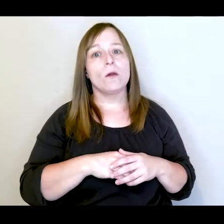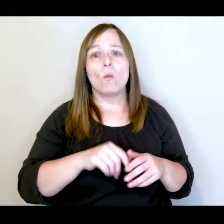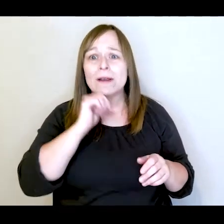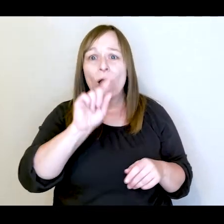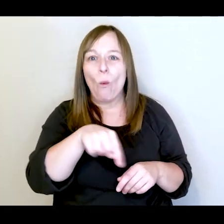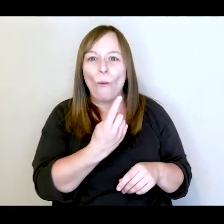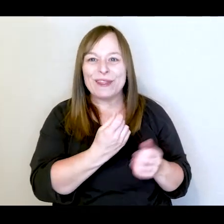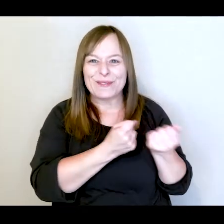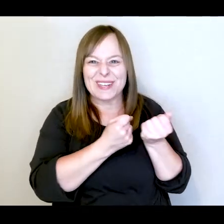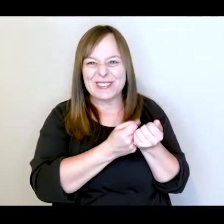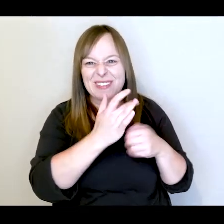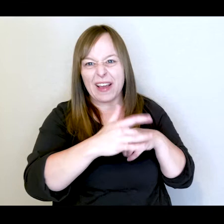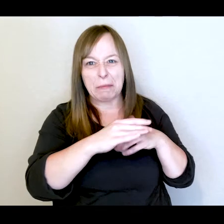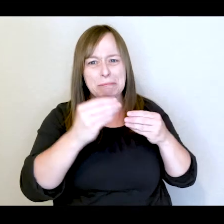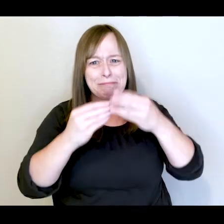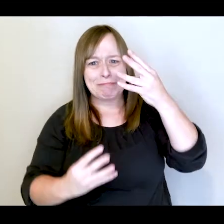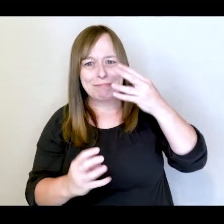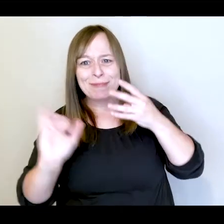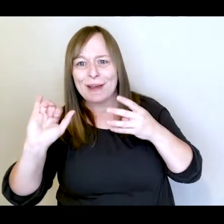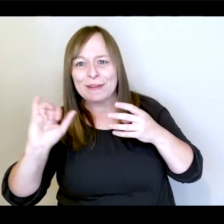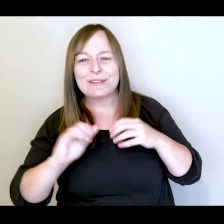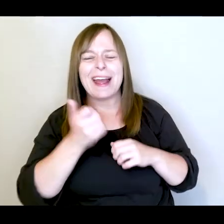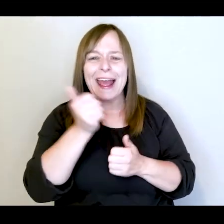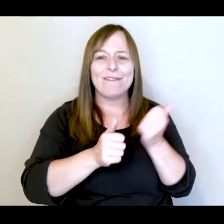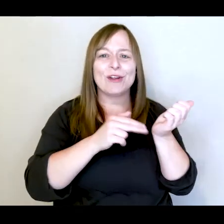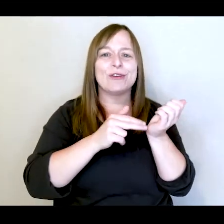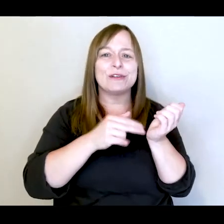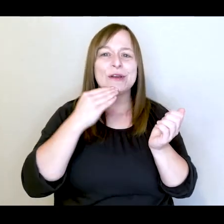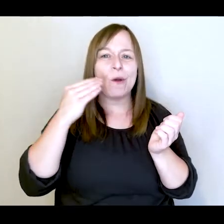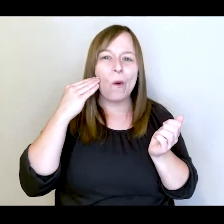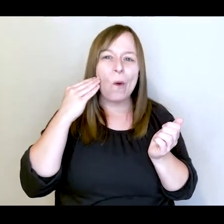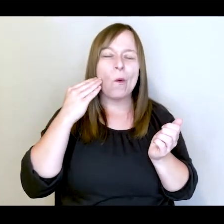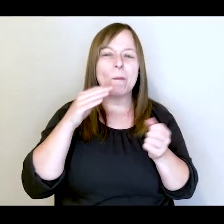But we're not the only resource. Every nursing home or nursing